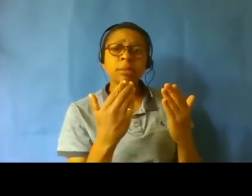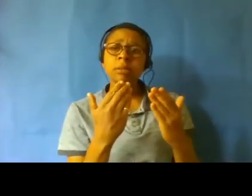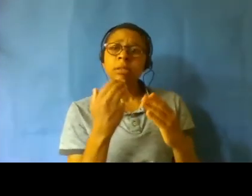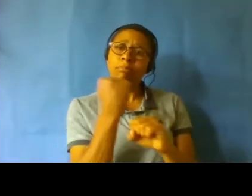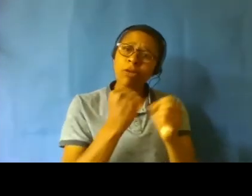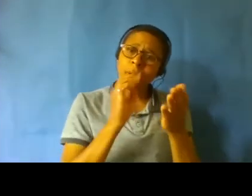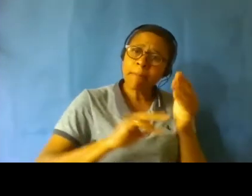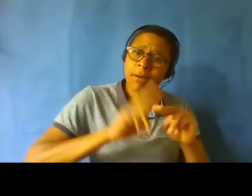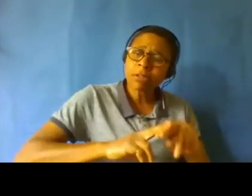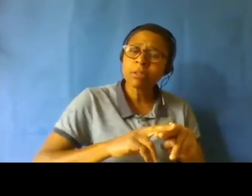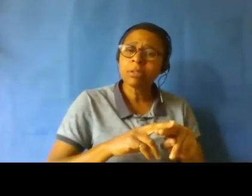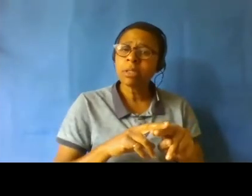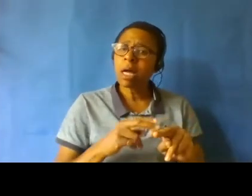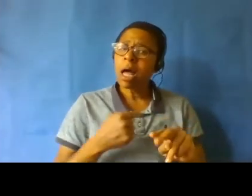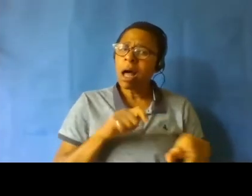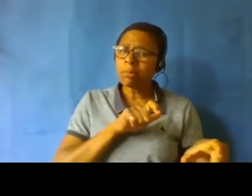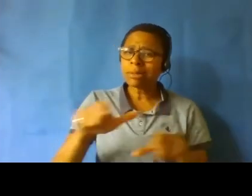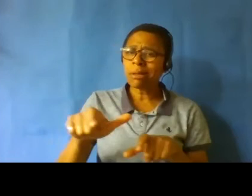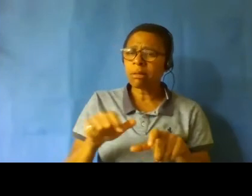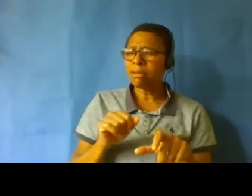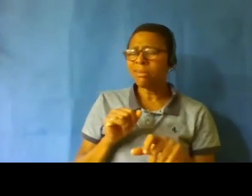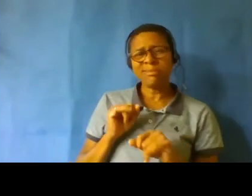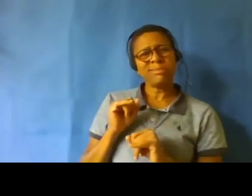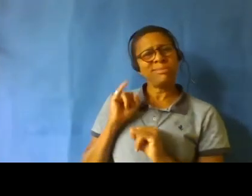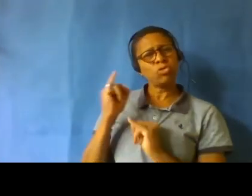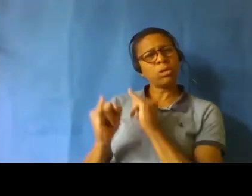care systems under privileged black people globally and in the UK through